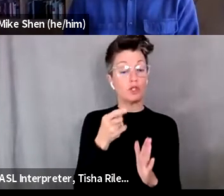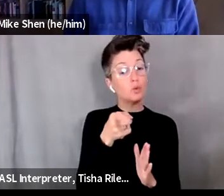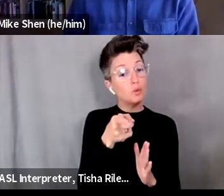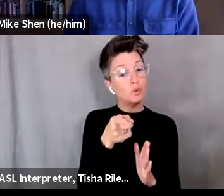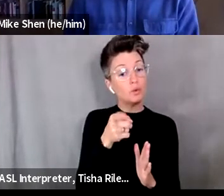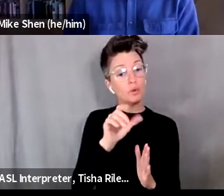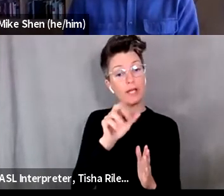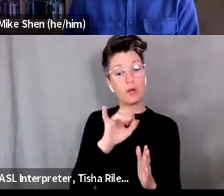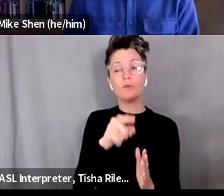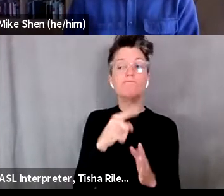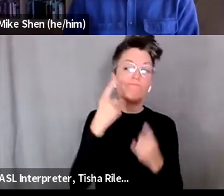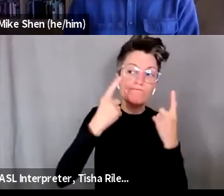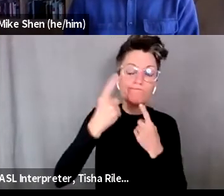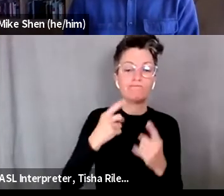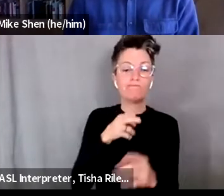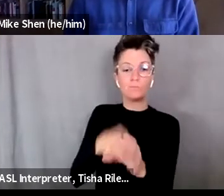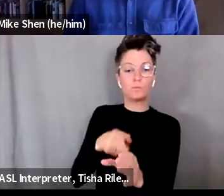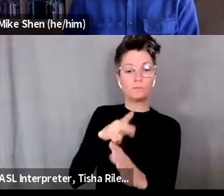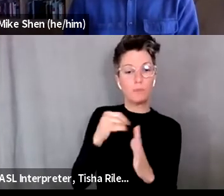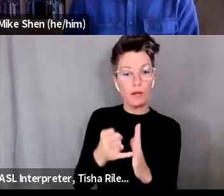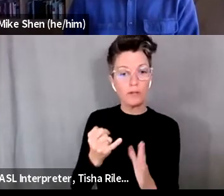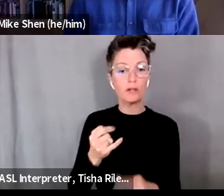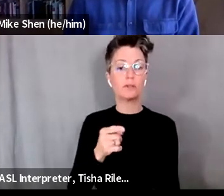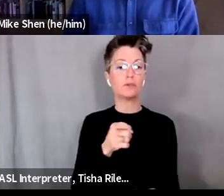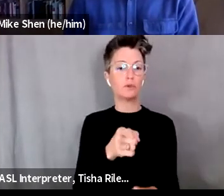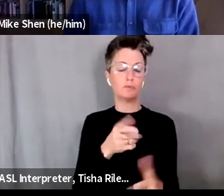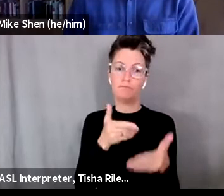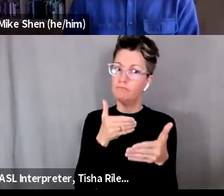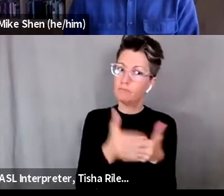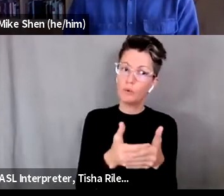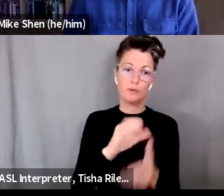on the project, and you also were really close with Chas,